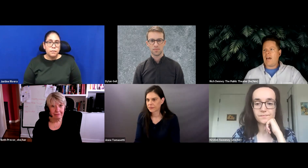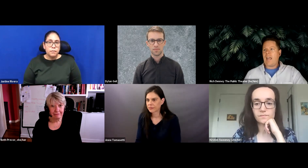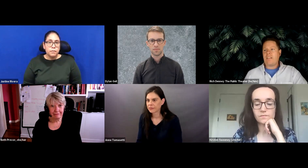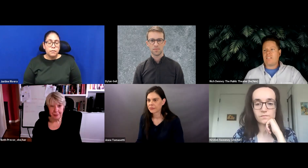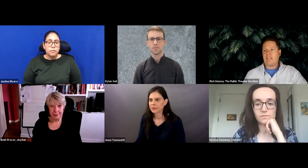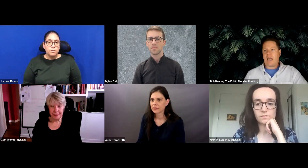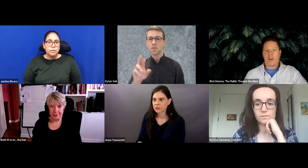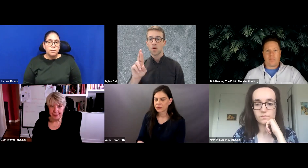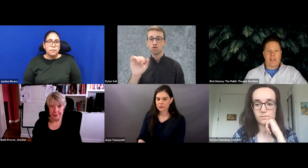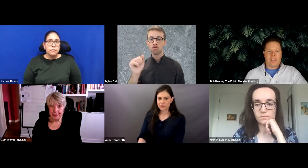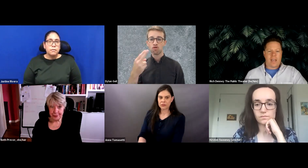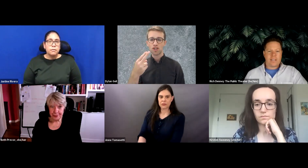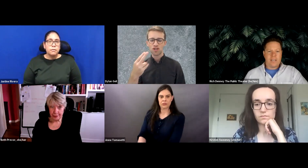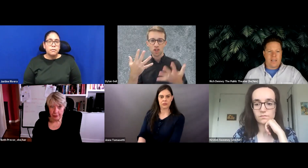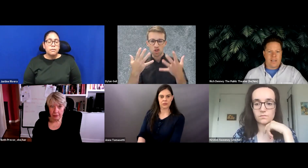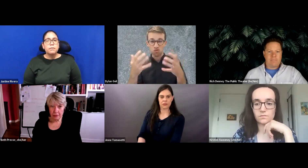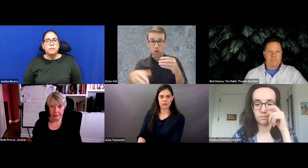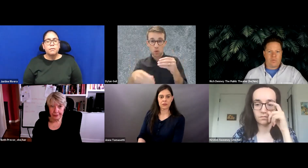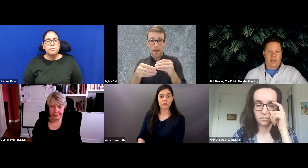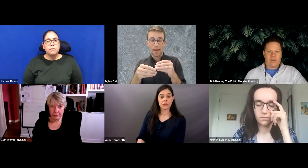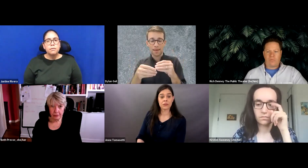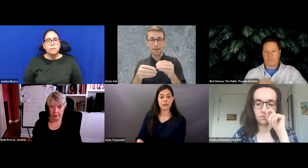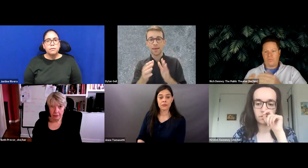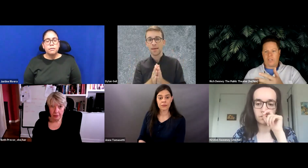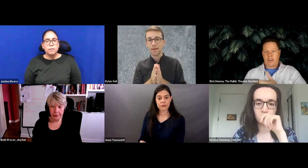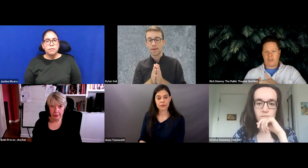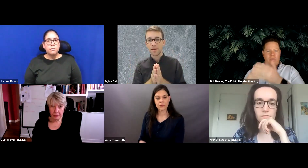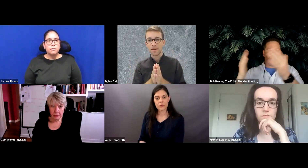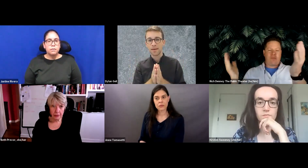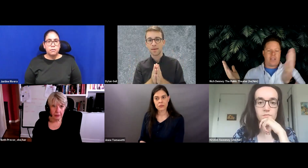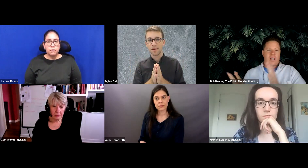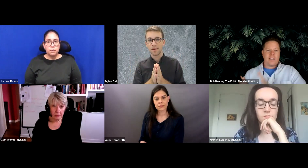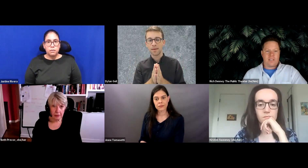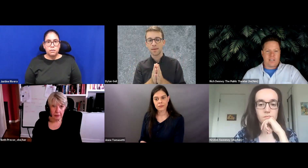And then to elaborate upon that, we have been in constant